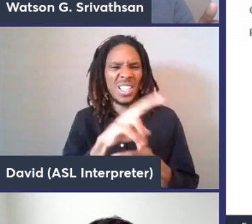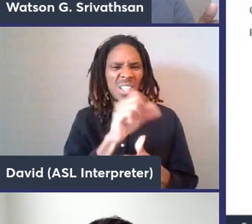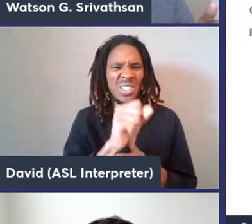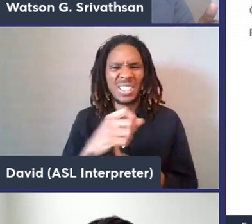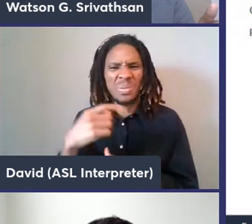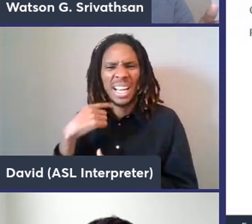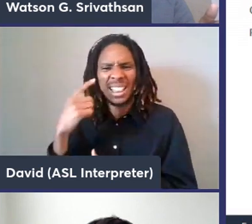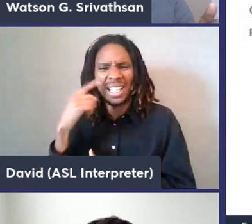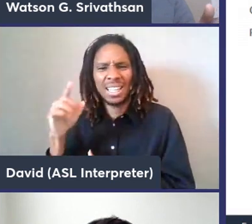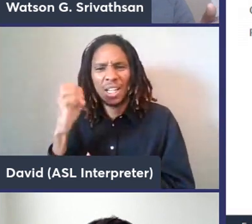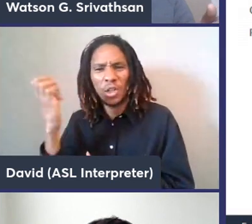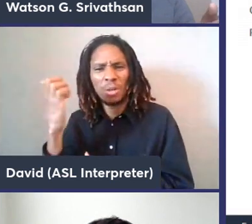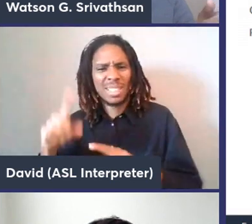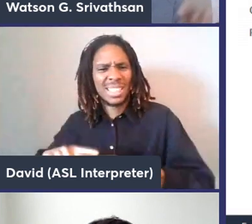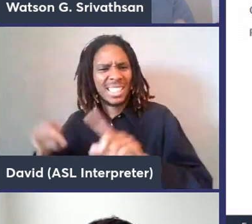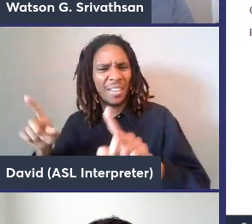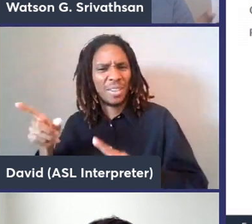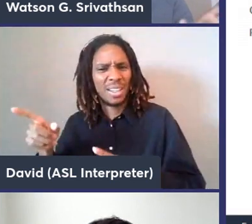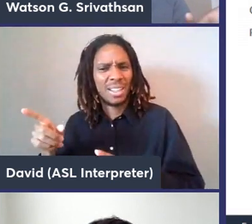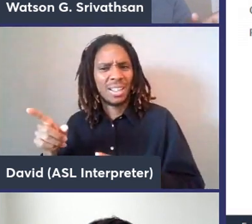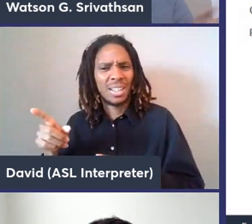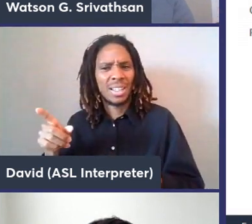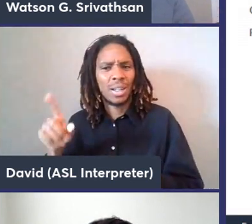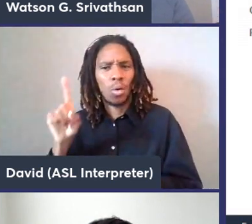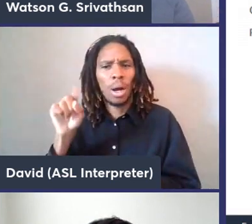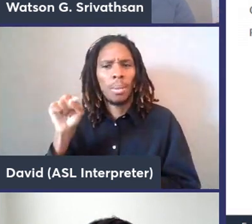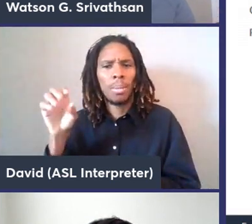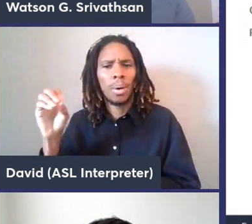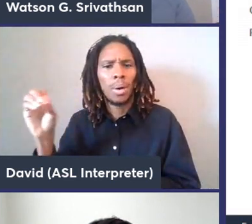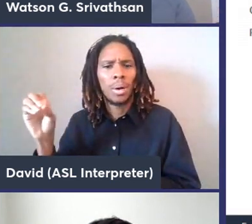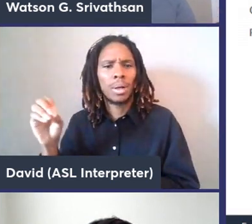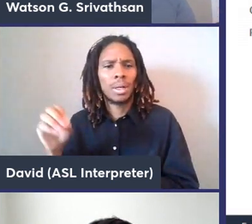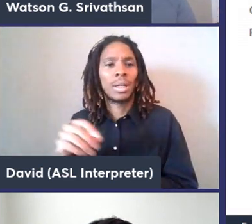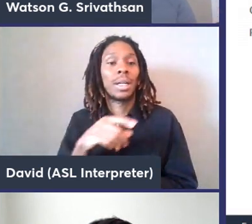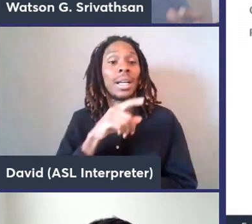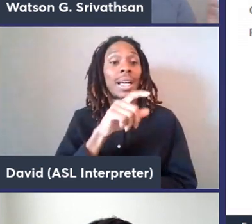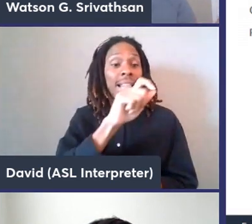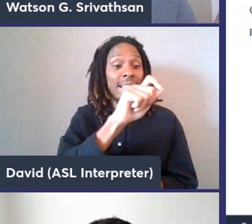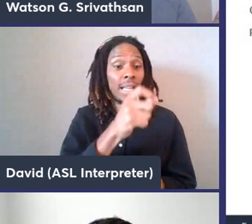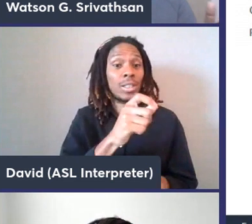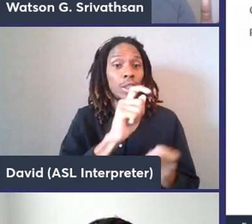and you can see that the thousand separator is translated correctly. If there is another language